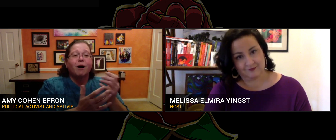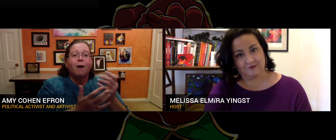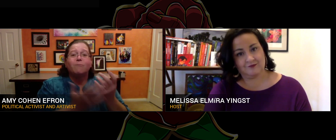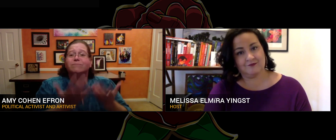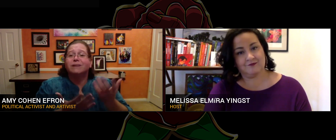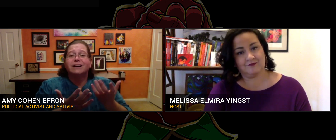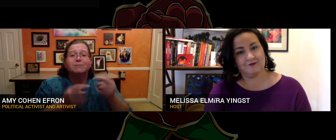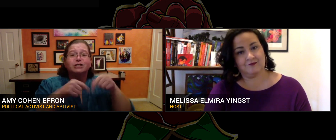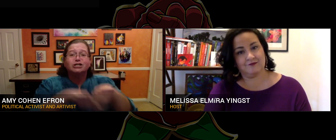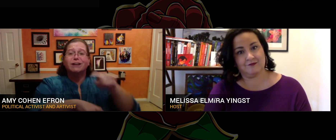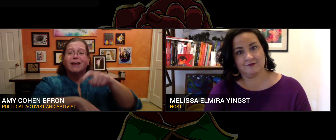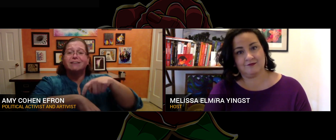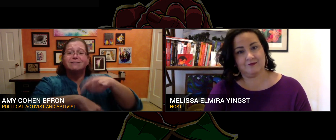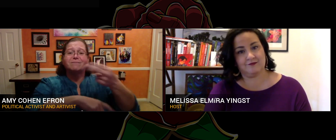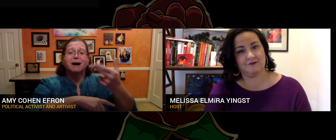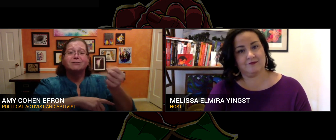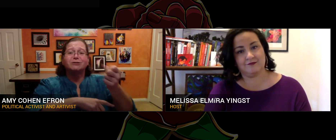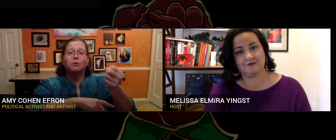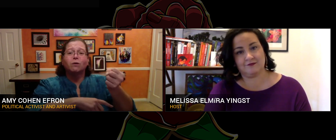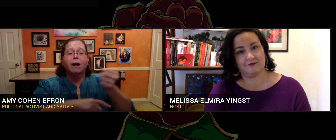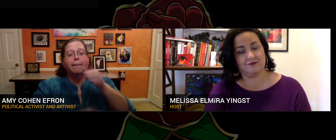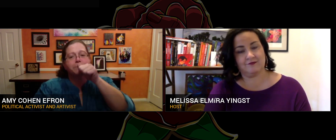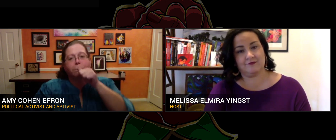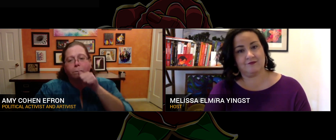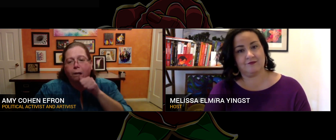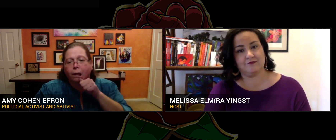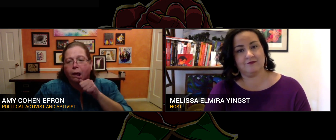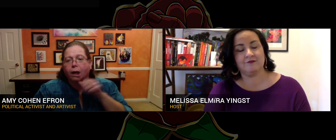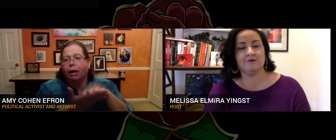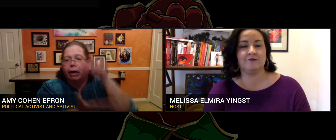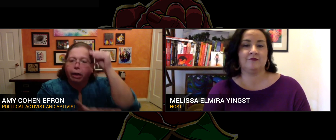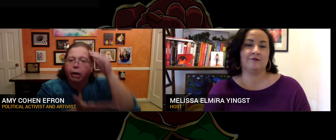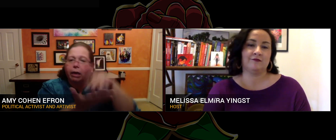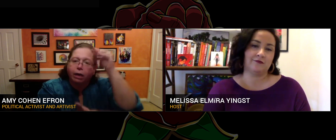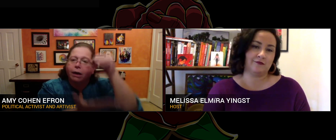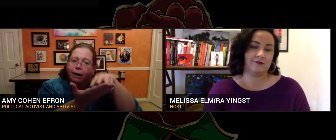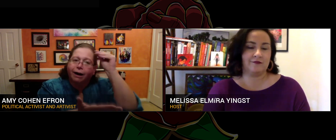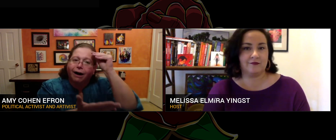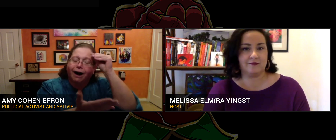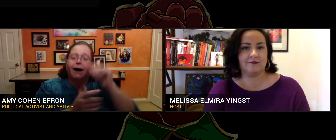high school, we had to put up with learning it